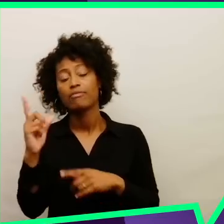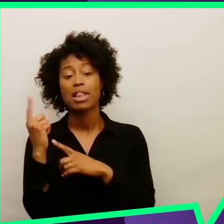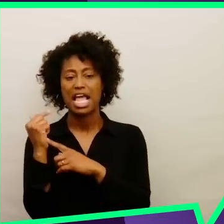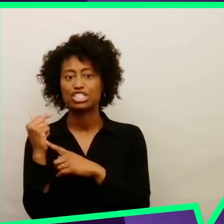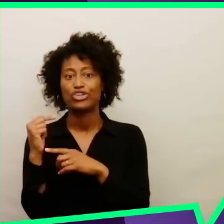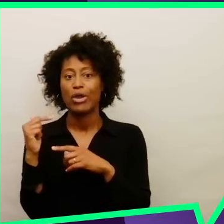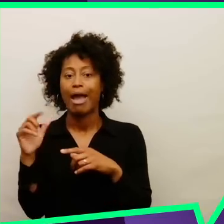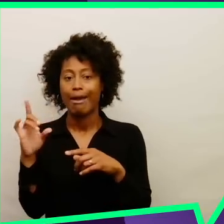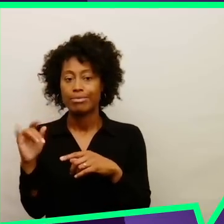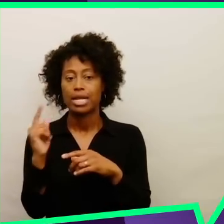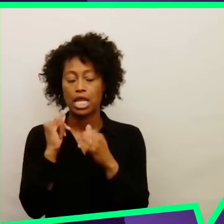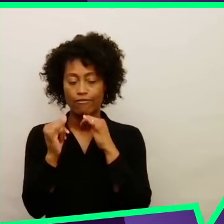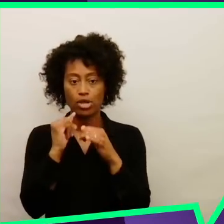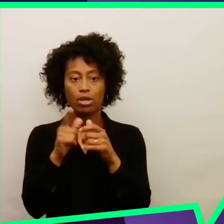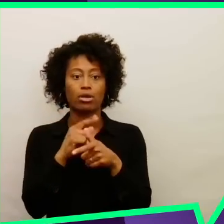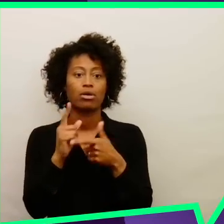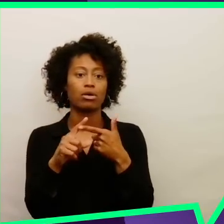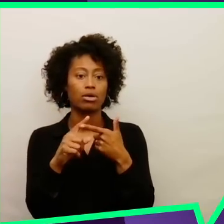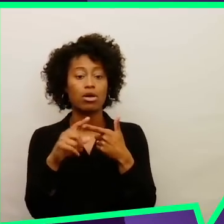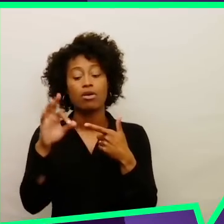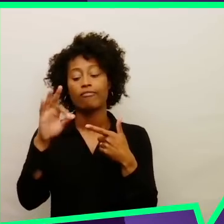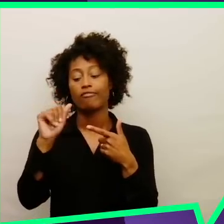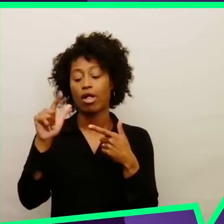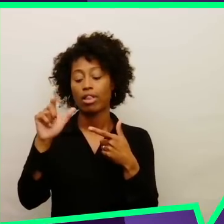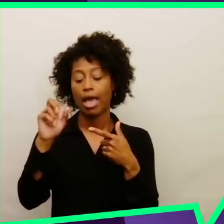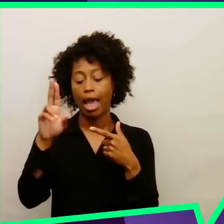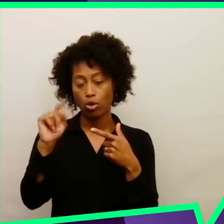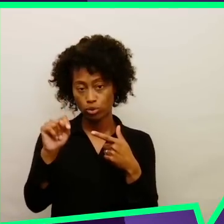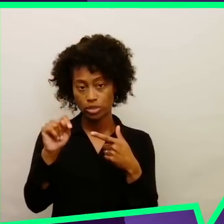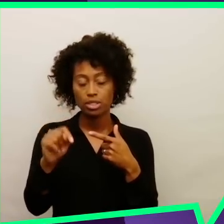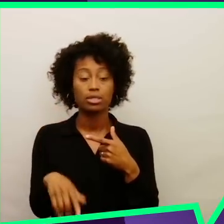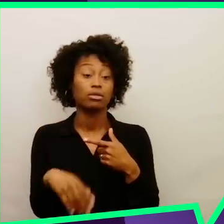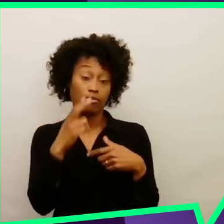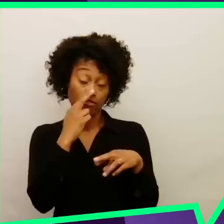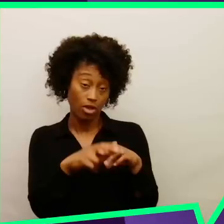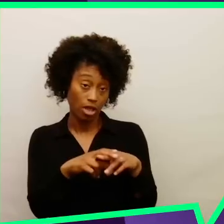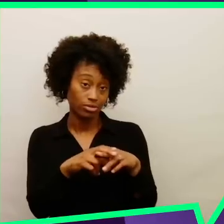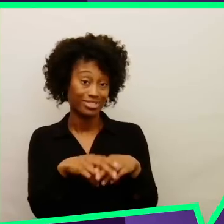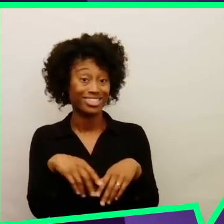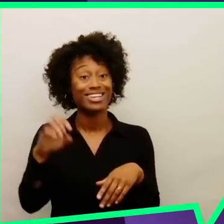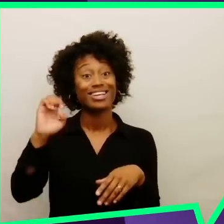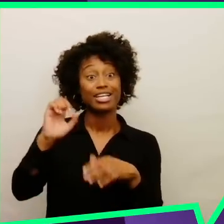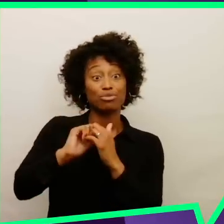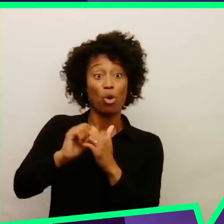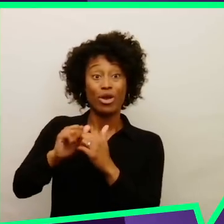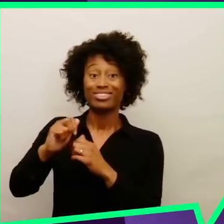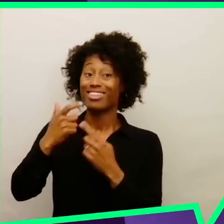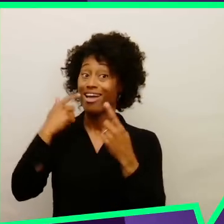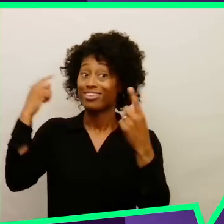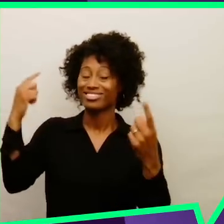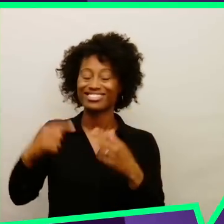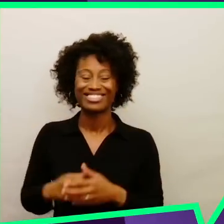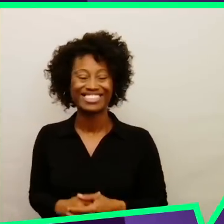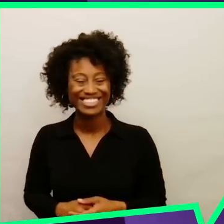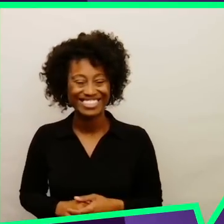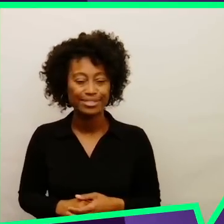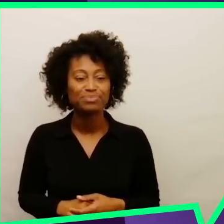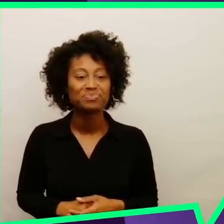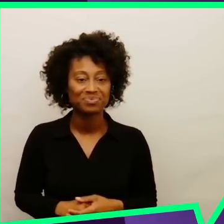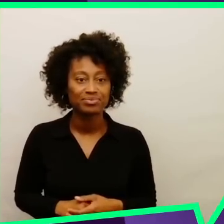But I also interviewed Fallout. Yeah. Which was fun. Esports great.